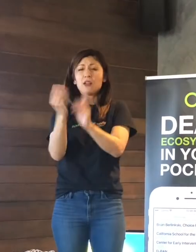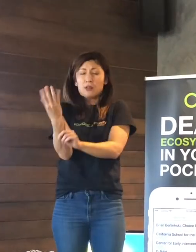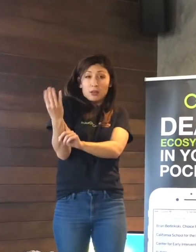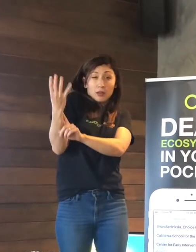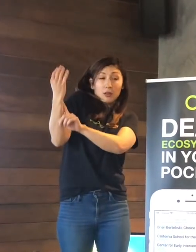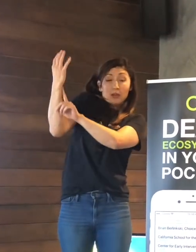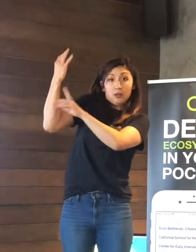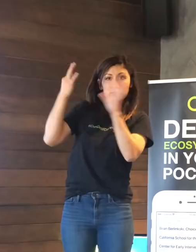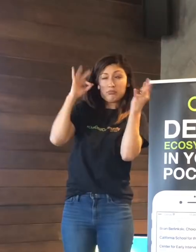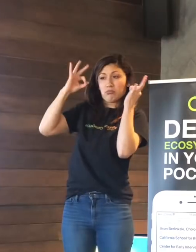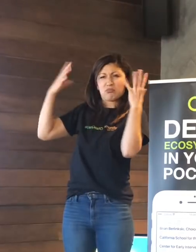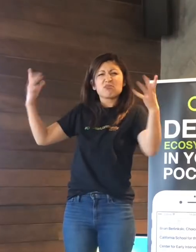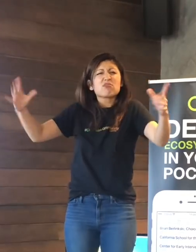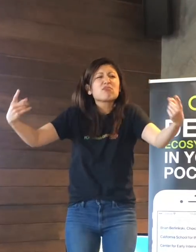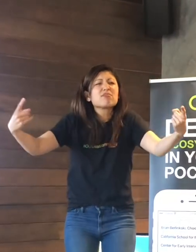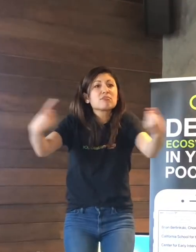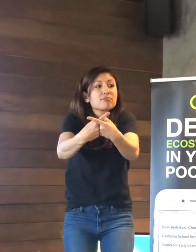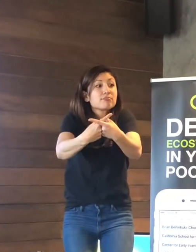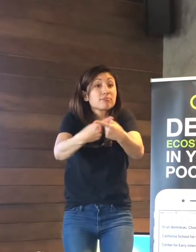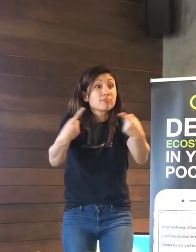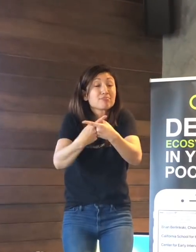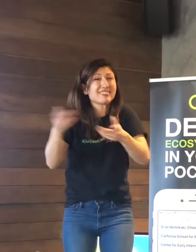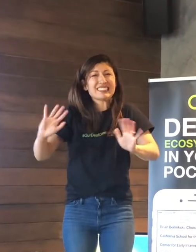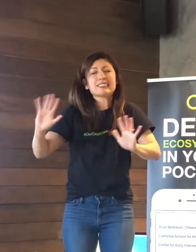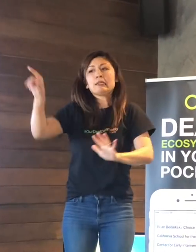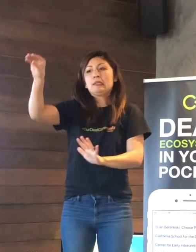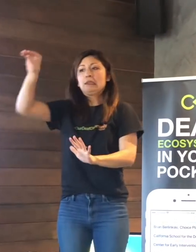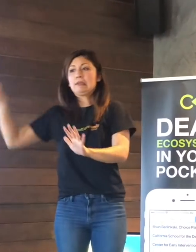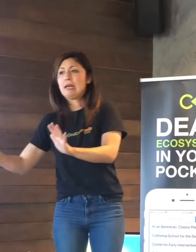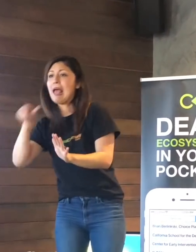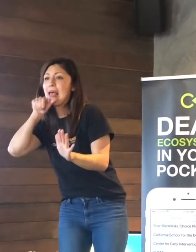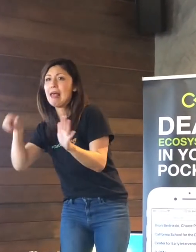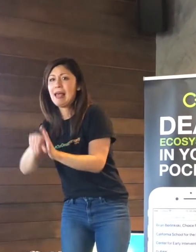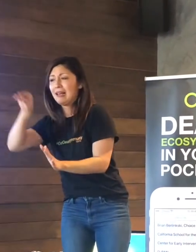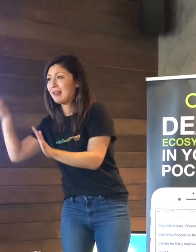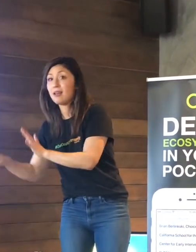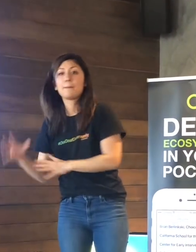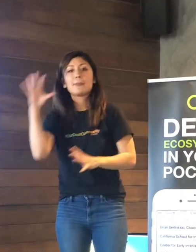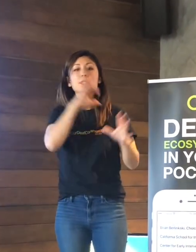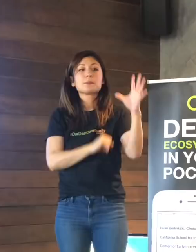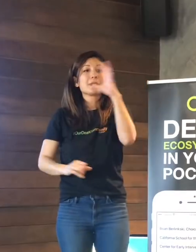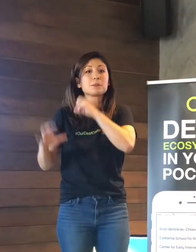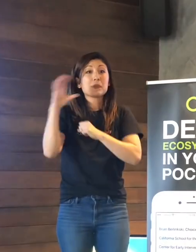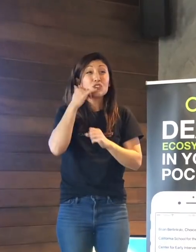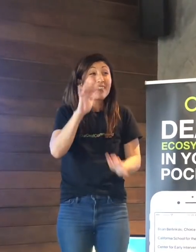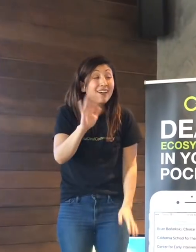For their phone's ringing to be obvious and flashy totally clashed with their restaurant ambiance. They decided to hide the ringing light and wound up missing their calls.